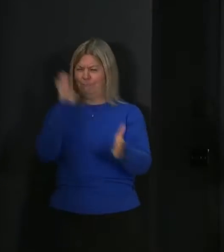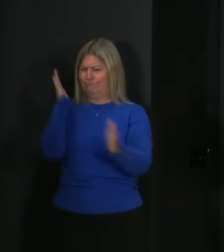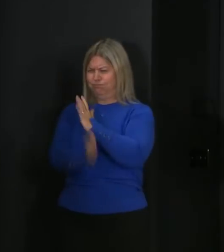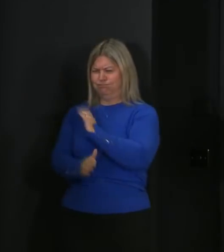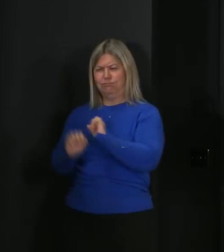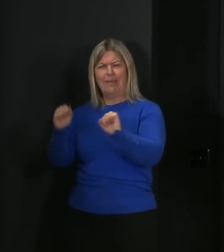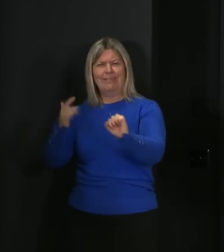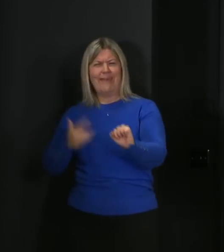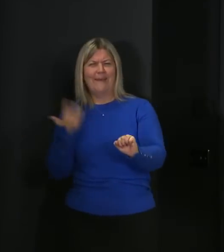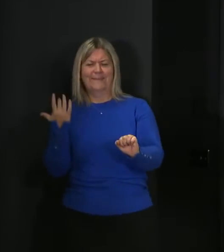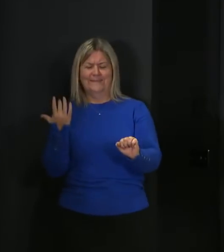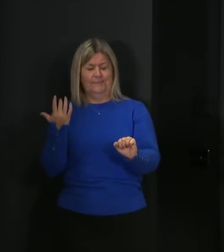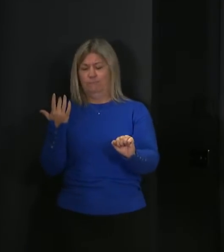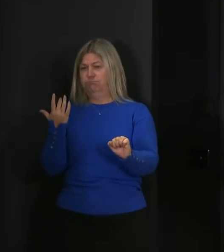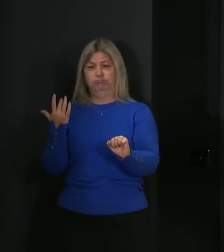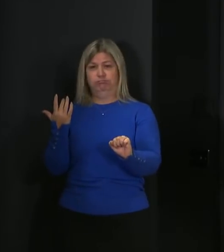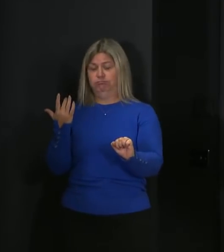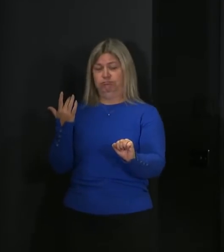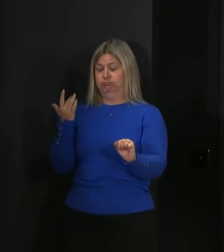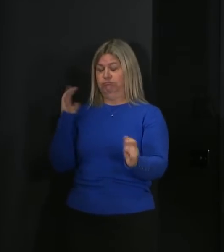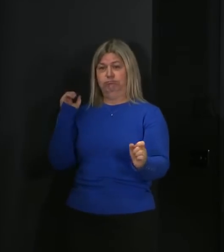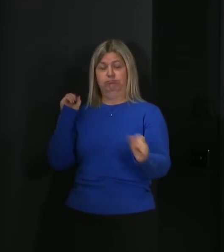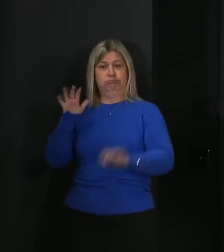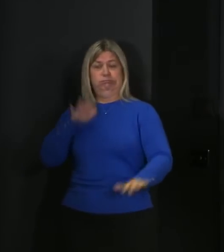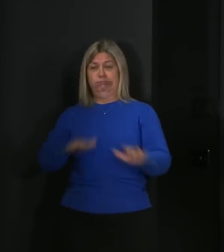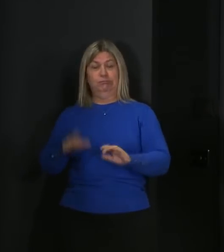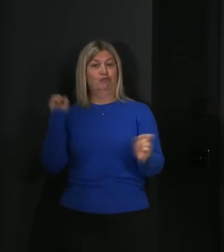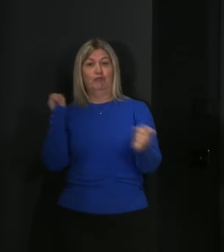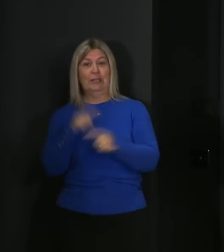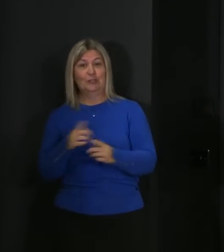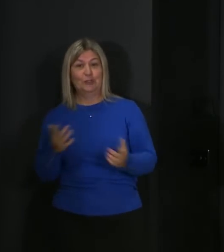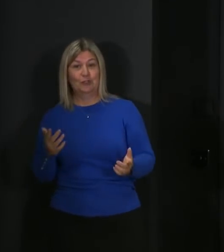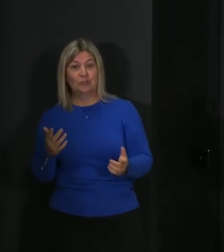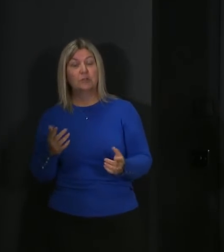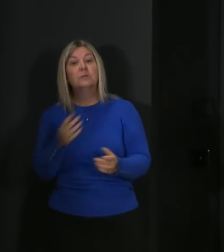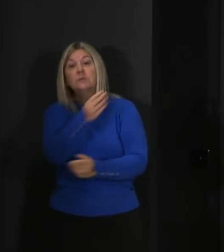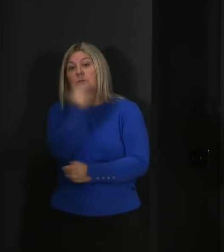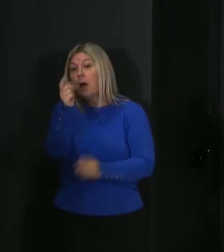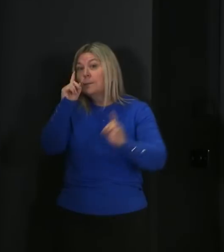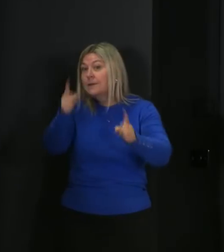big ask of people. For those who cannot work from home and know that if they're not able to go to